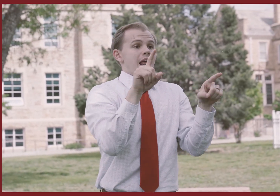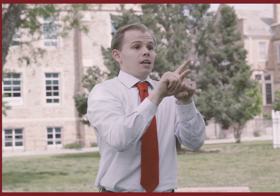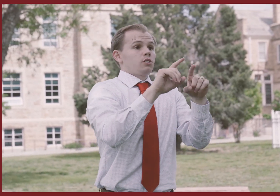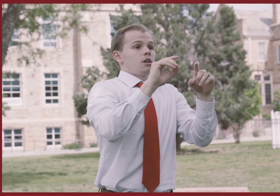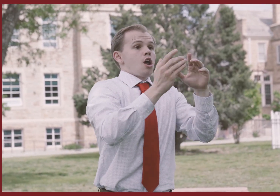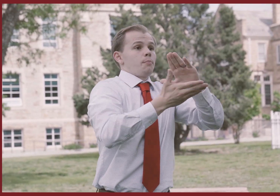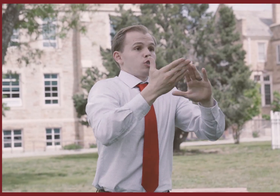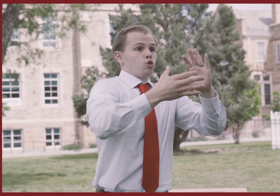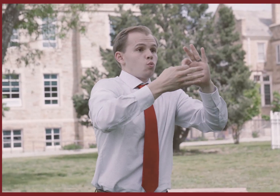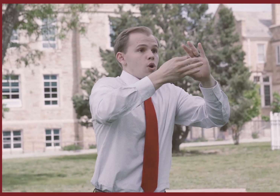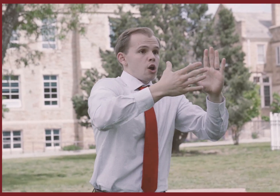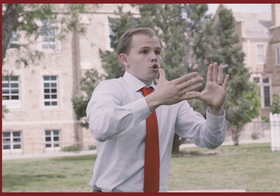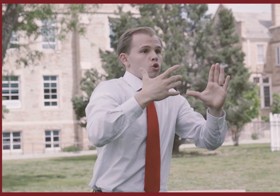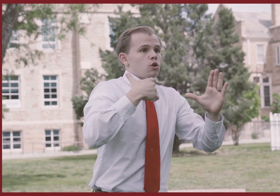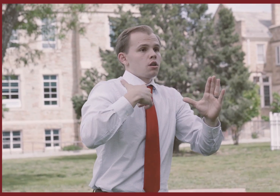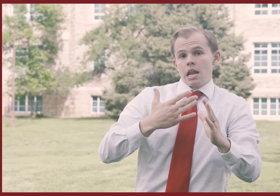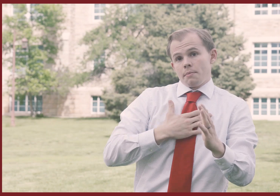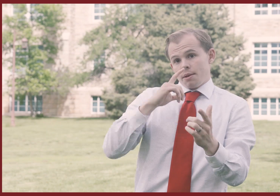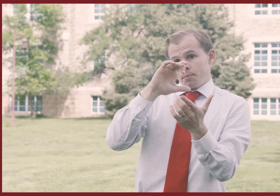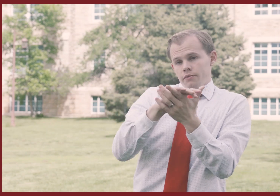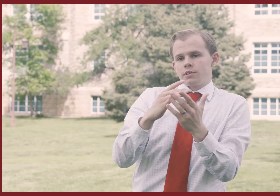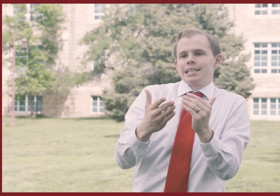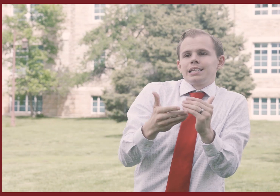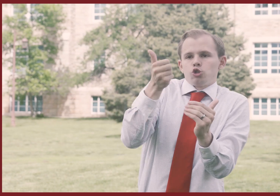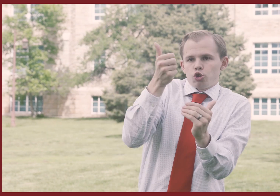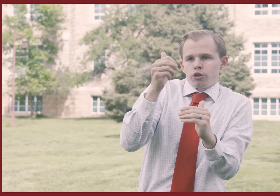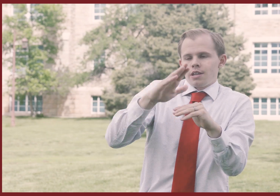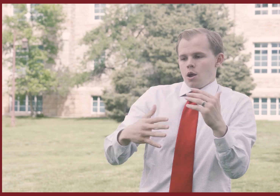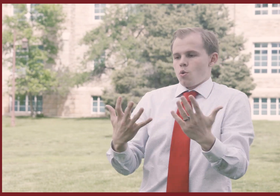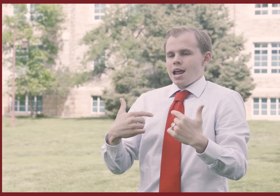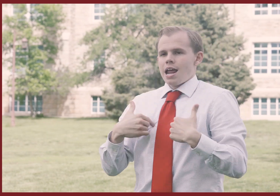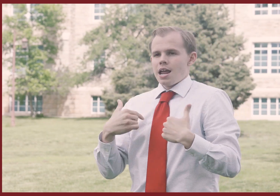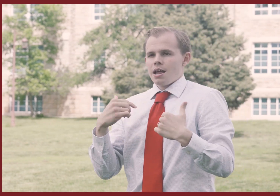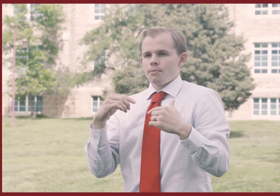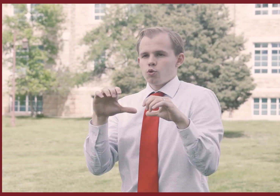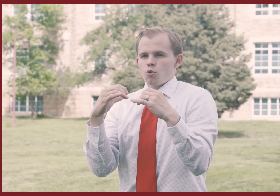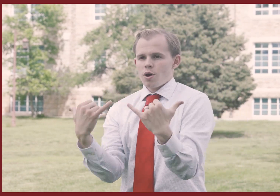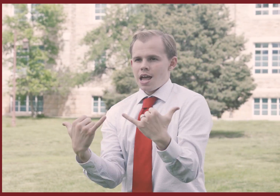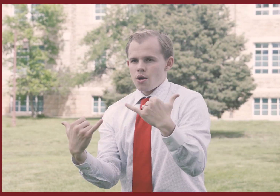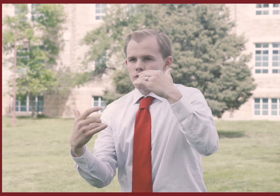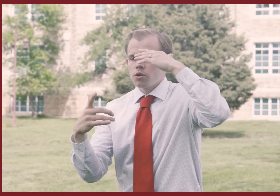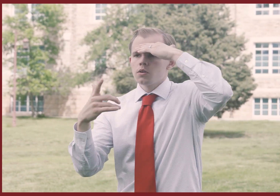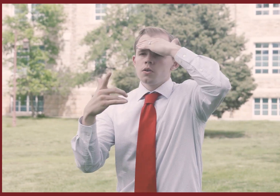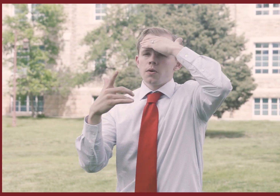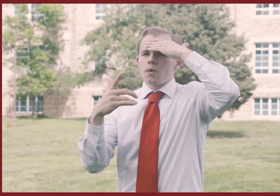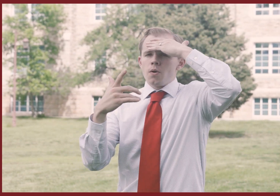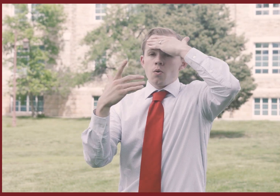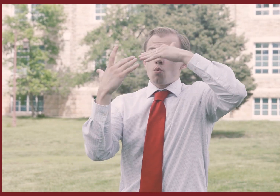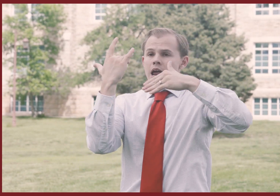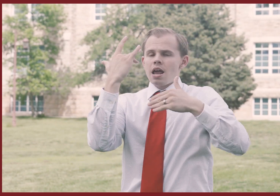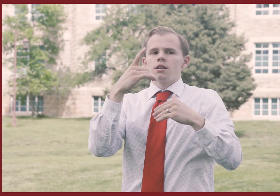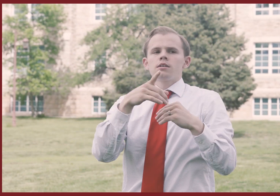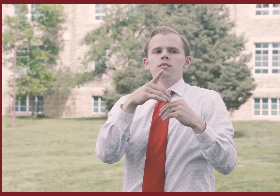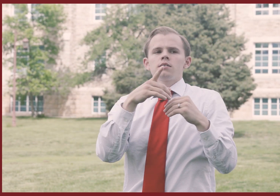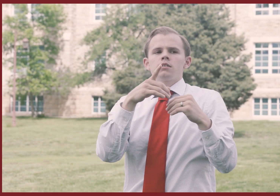As the Operations Coordinator, it was a lot easier than what I'm doing right now, because as